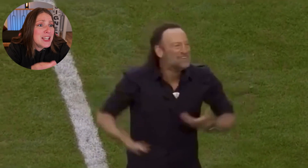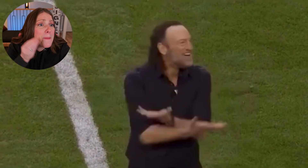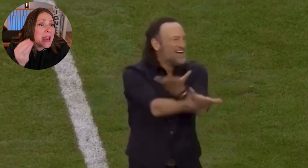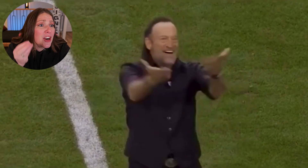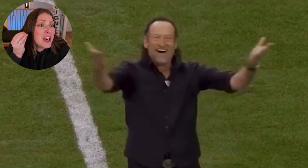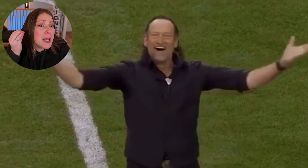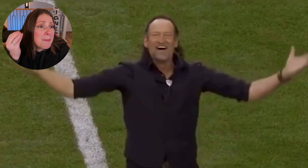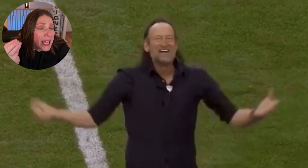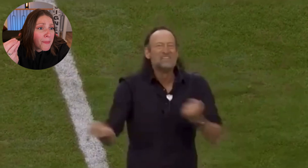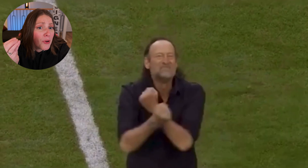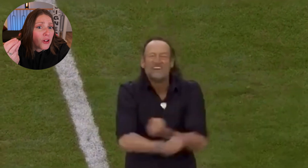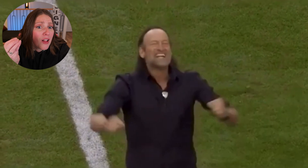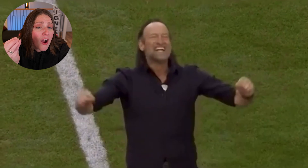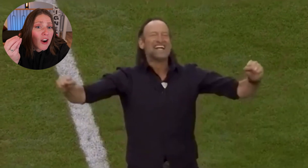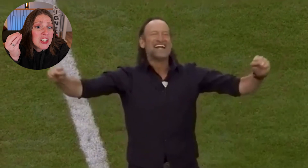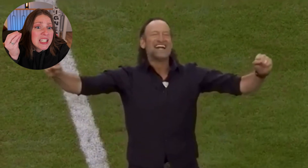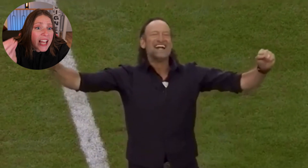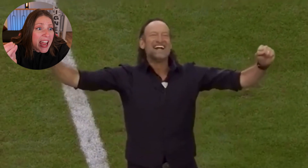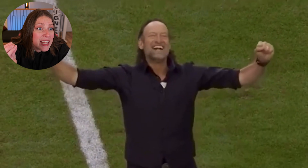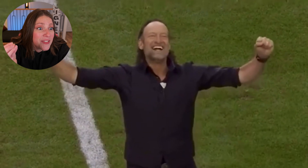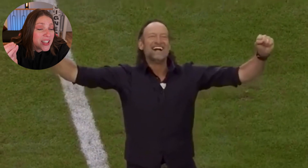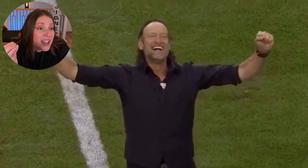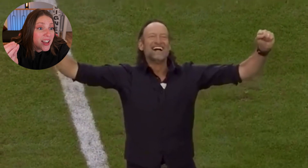The American people are saved